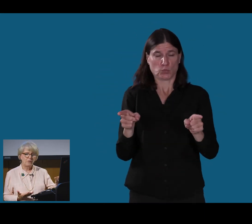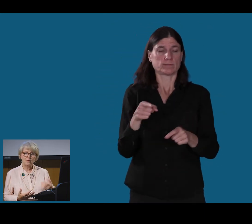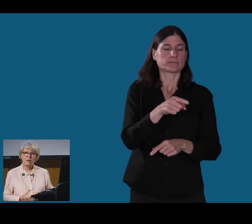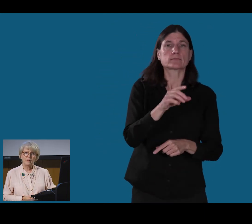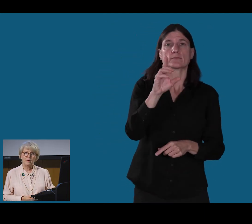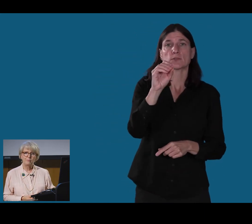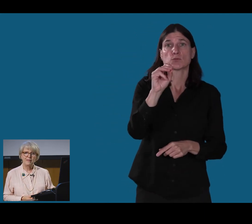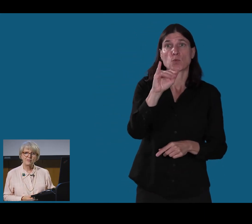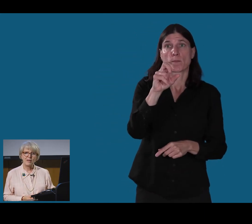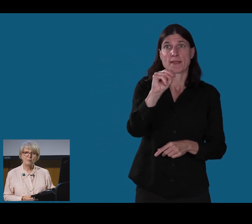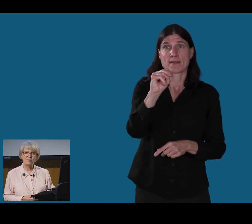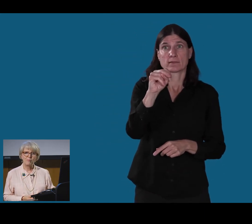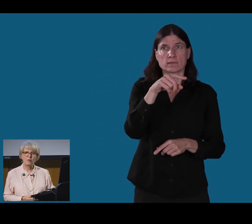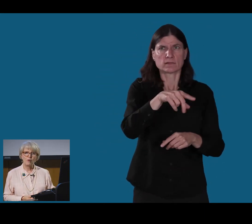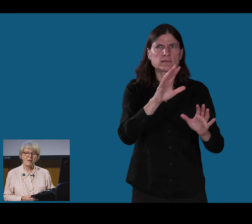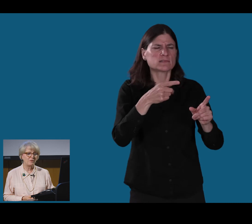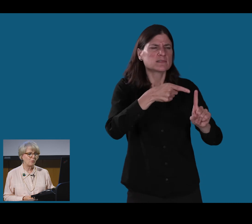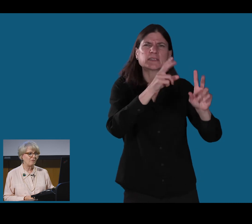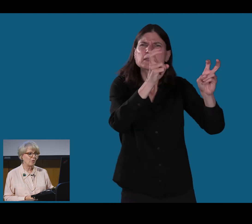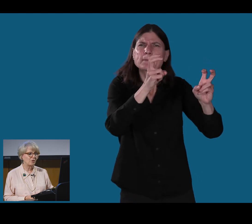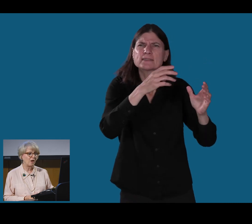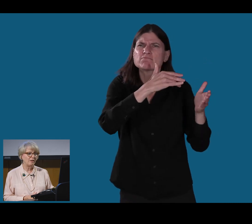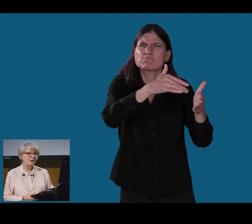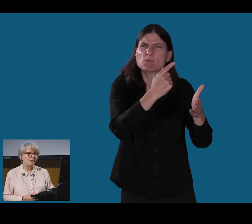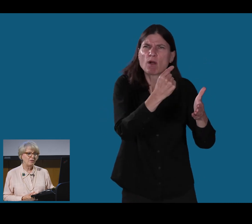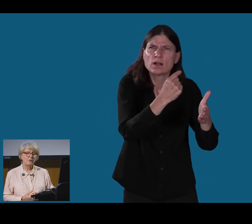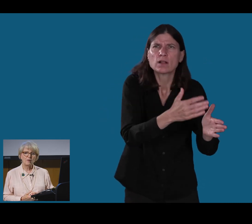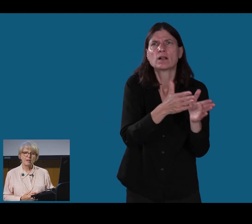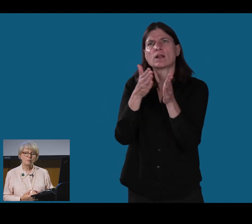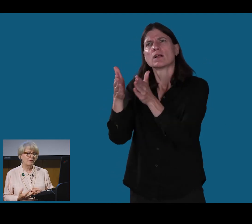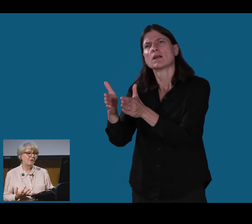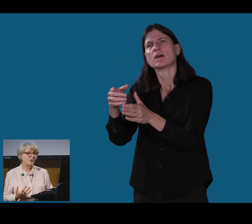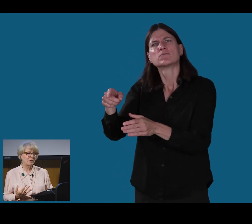This is an example of some of the domains that we focus on- things like residential